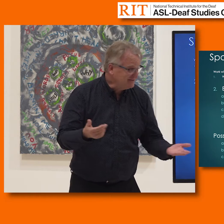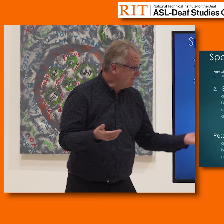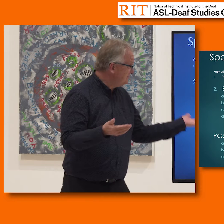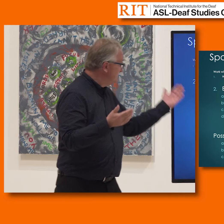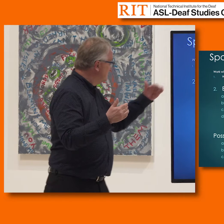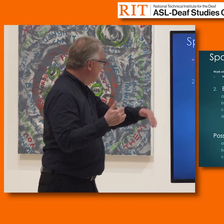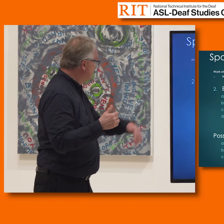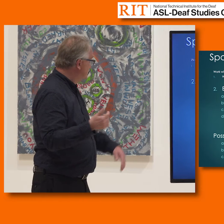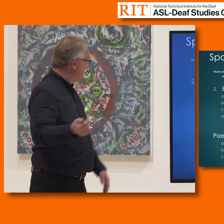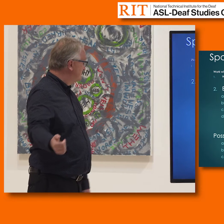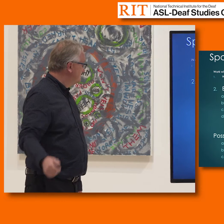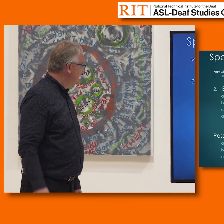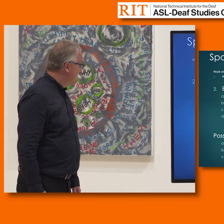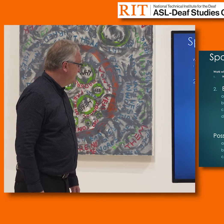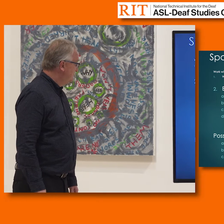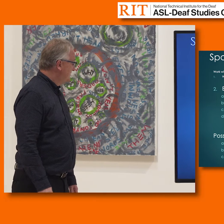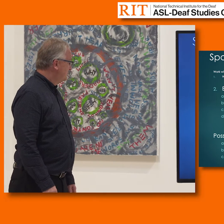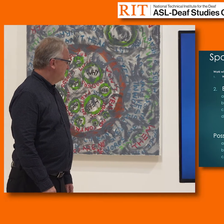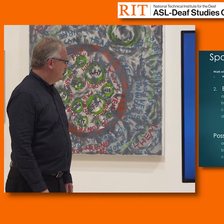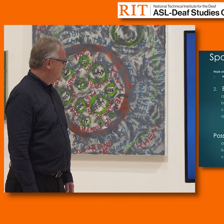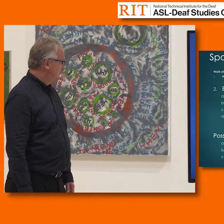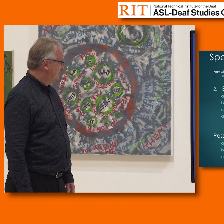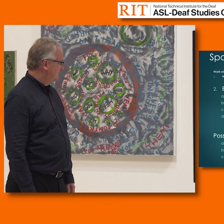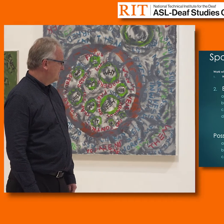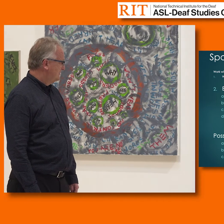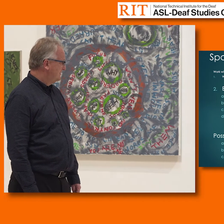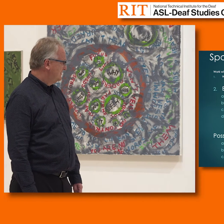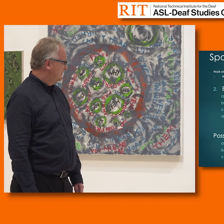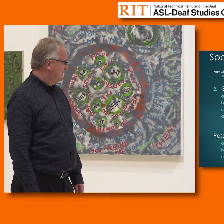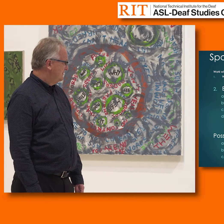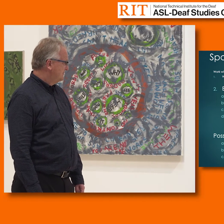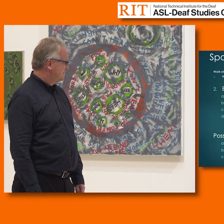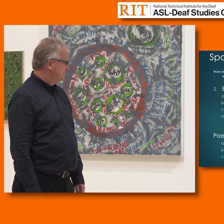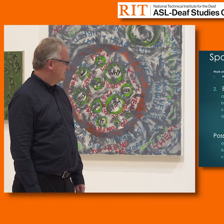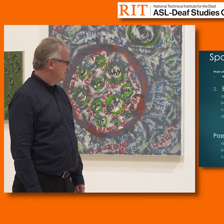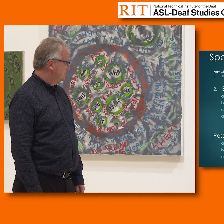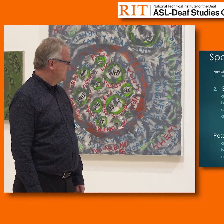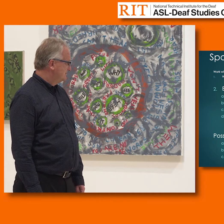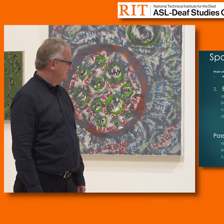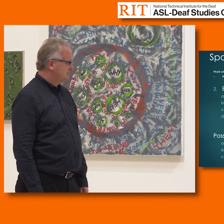So, what are the ways that we can use our cultural knowledge to come up with some solutions?